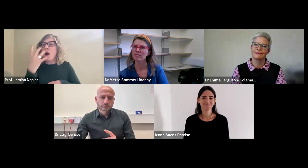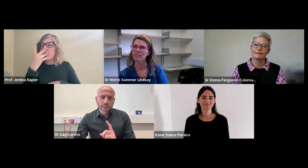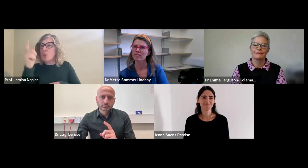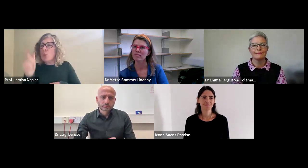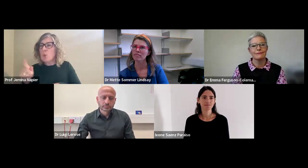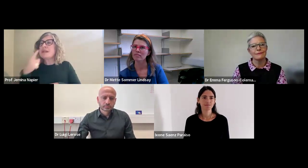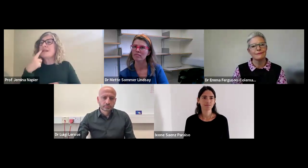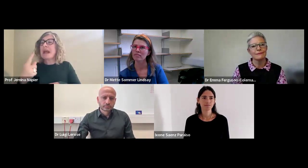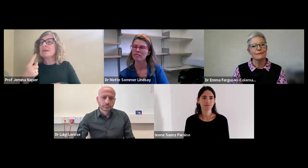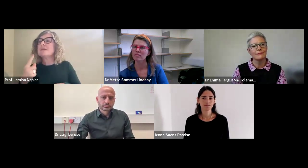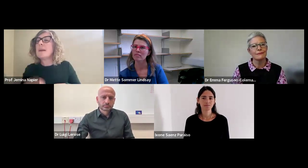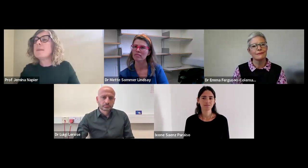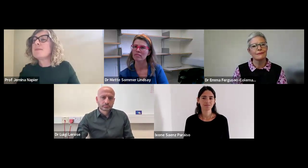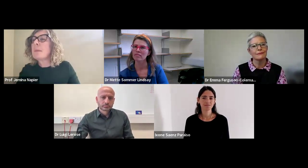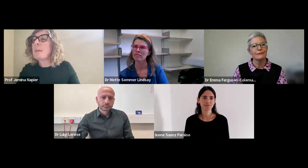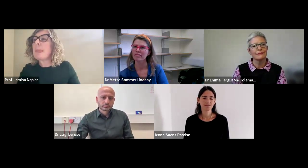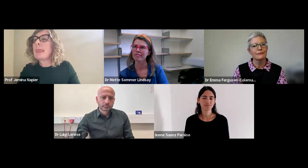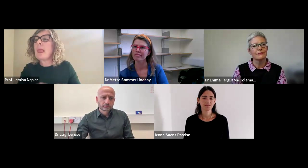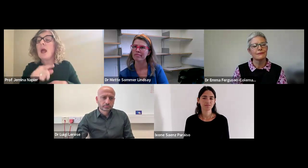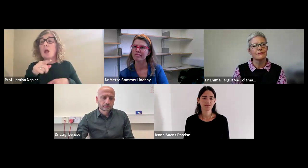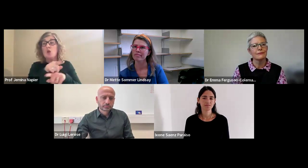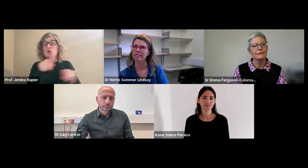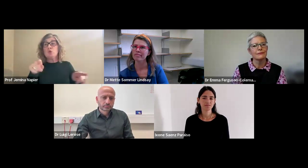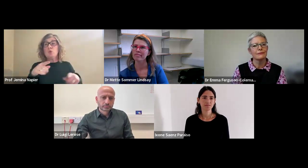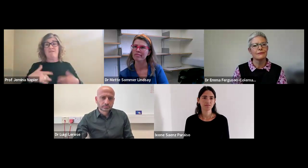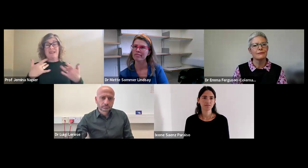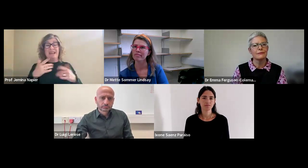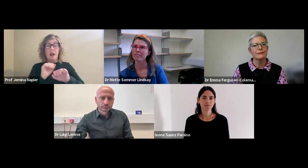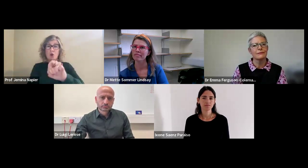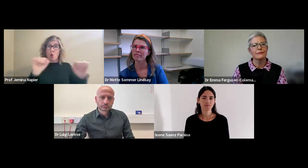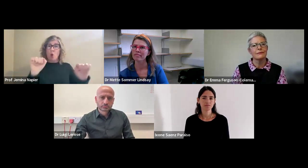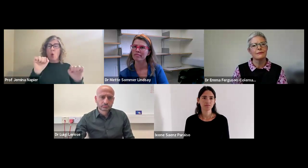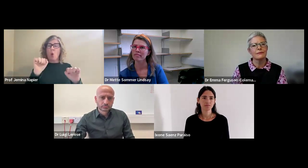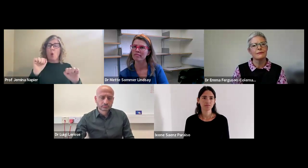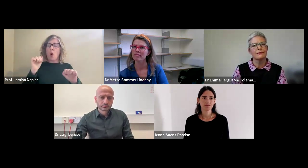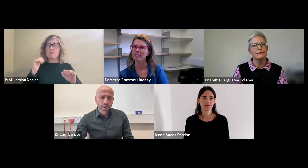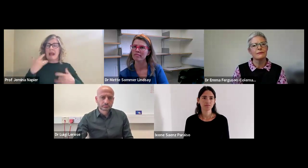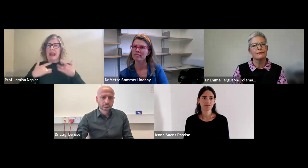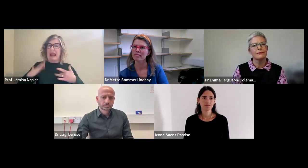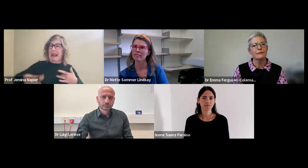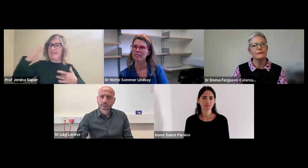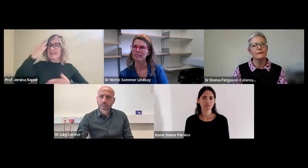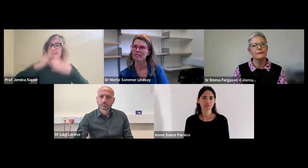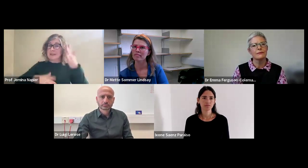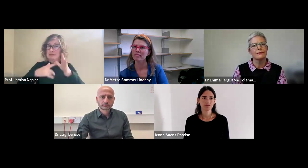time and go with somebody else that we haven't yet answered. "Do you feel that